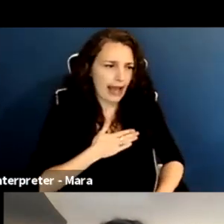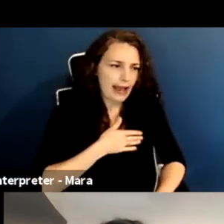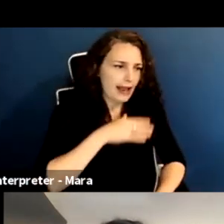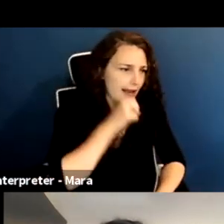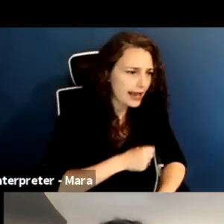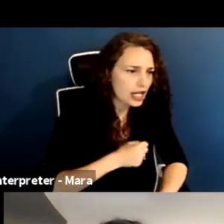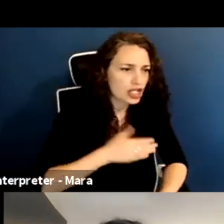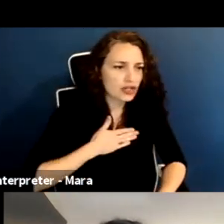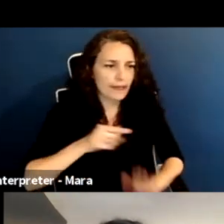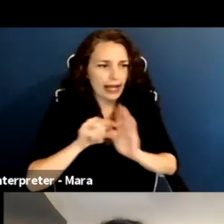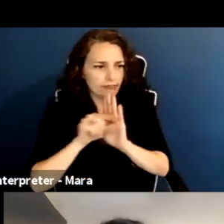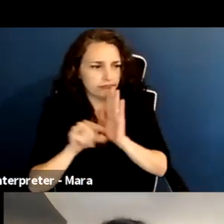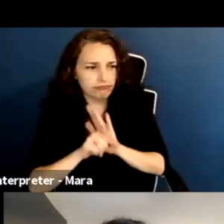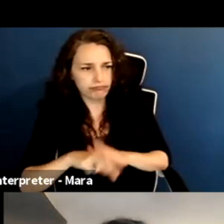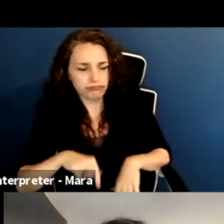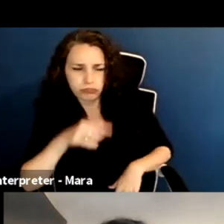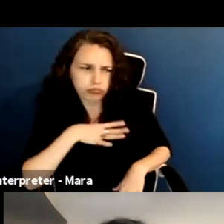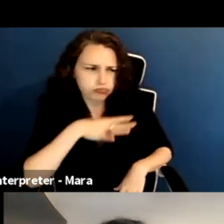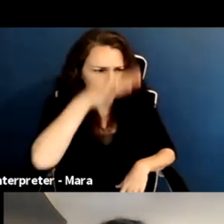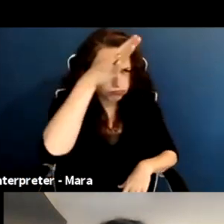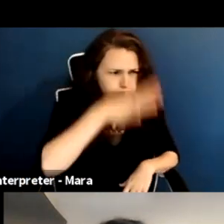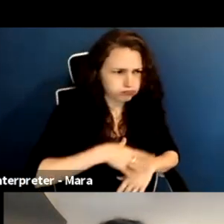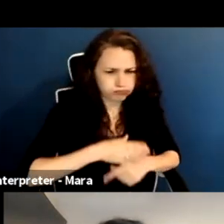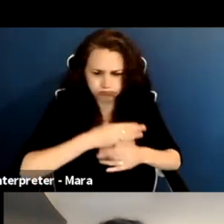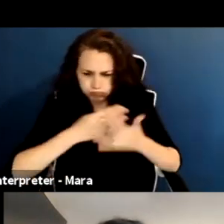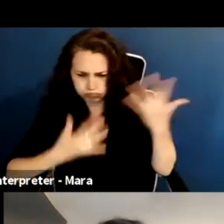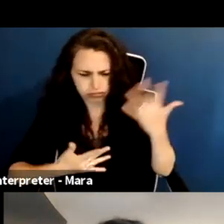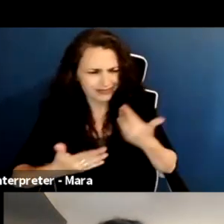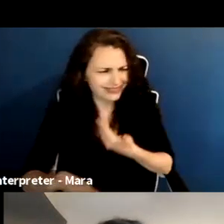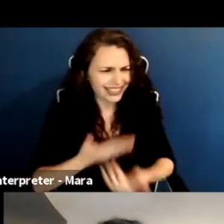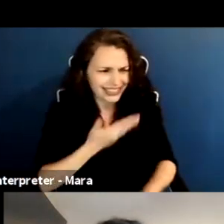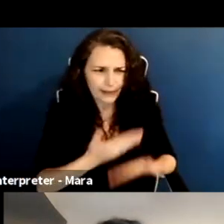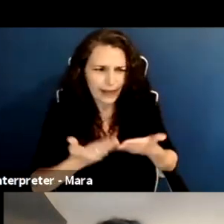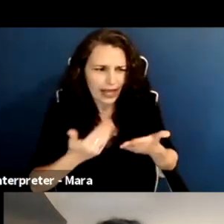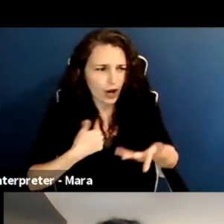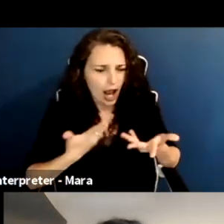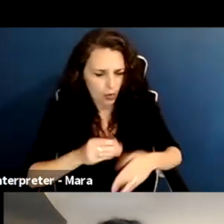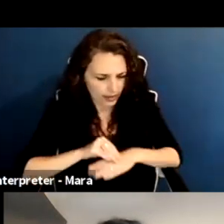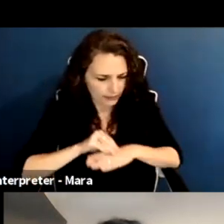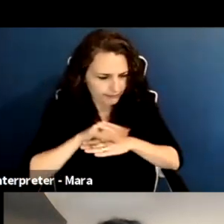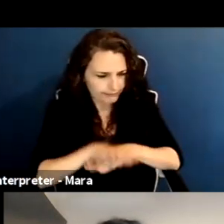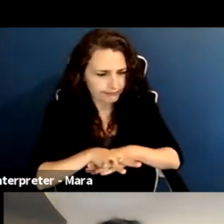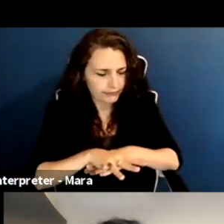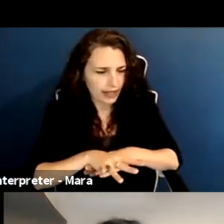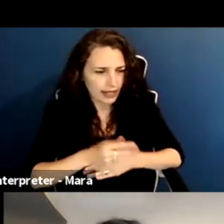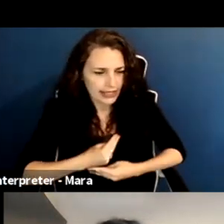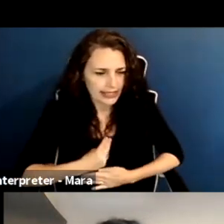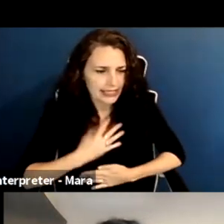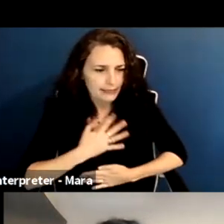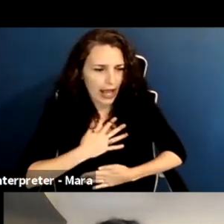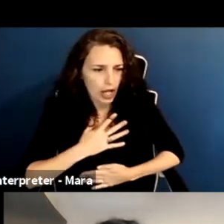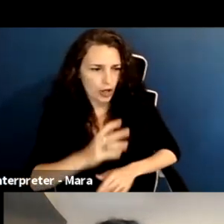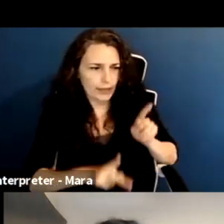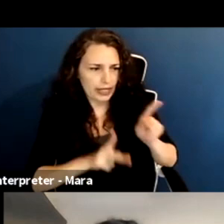I wanna be a woman that inspires change and that creates change and I wanna be treated as an equal.